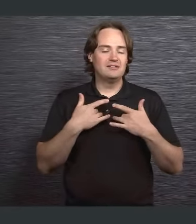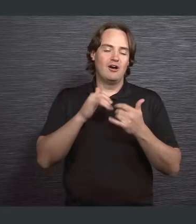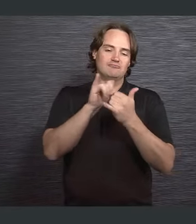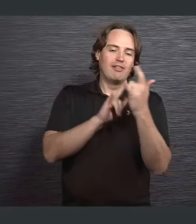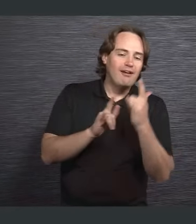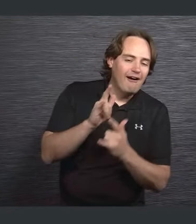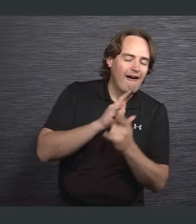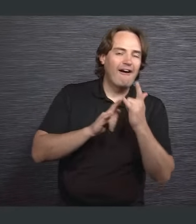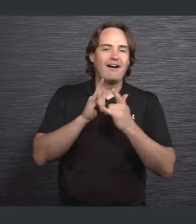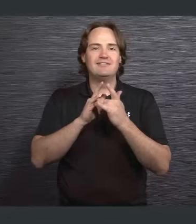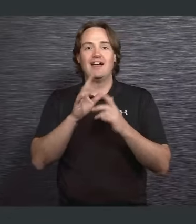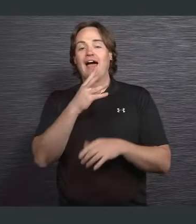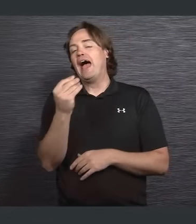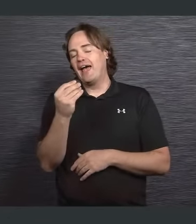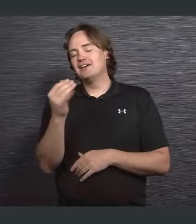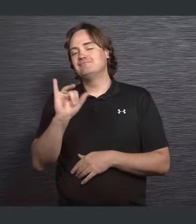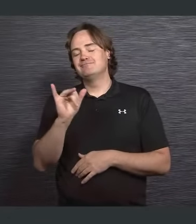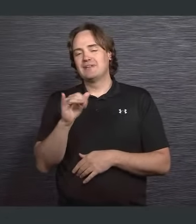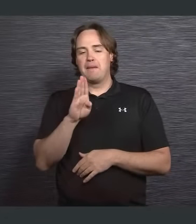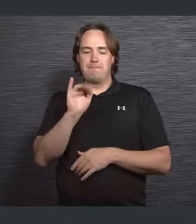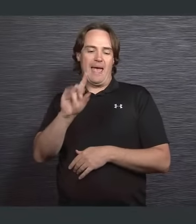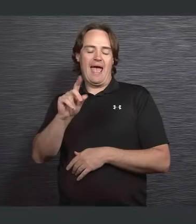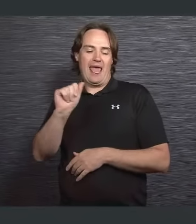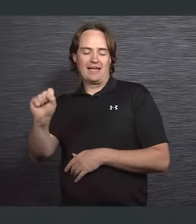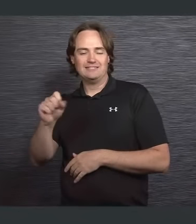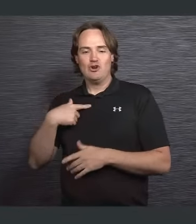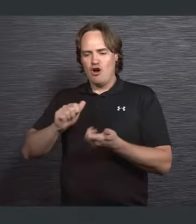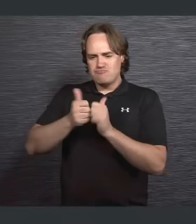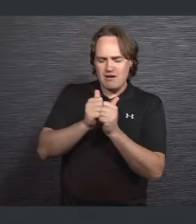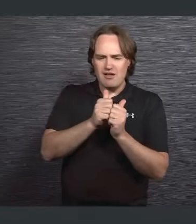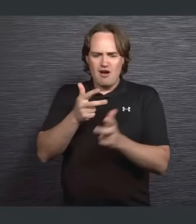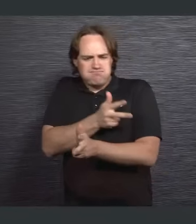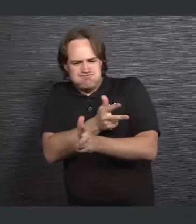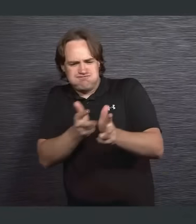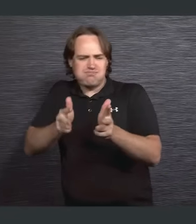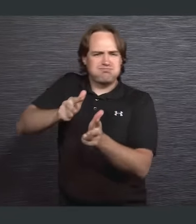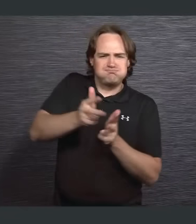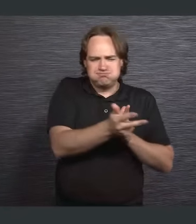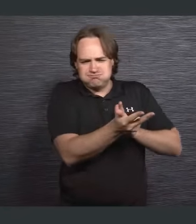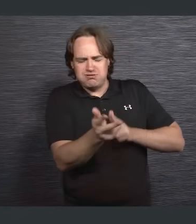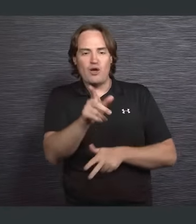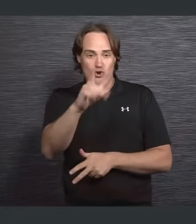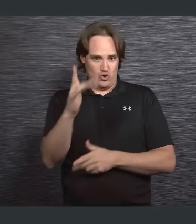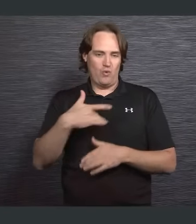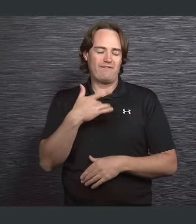And it's bad-ass race car action you're going to feel like you're in the middle of.